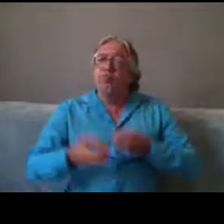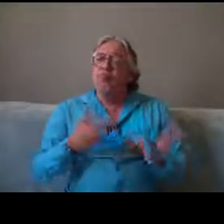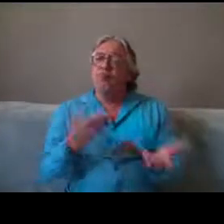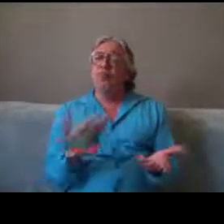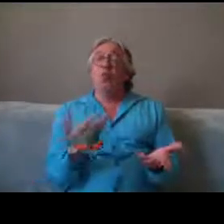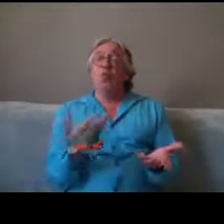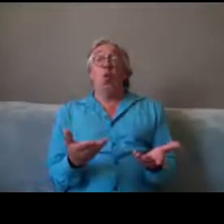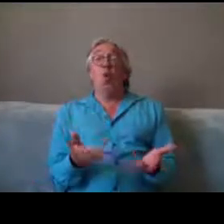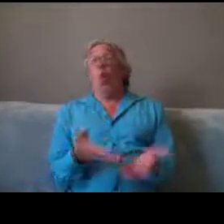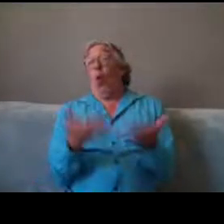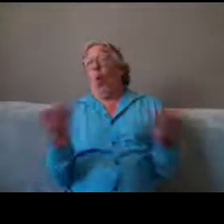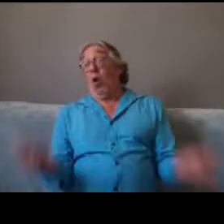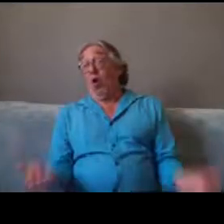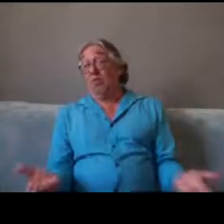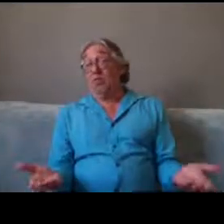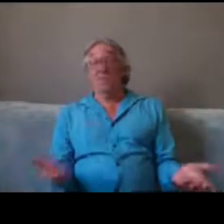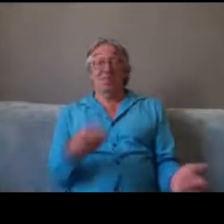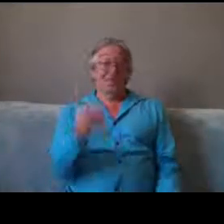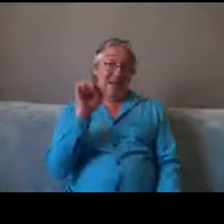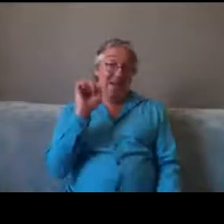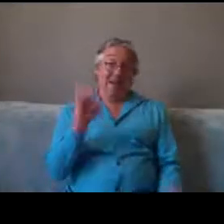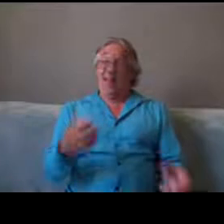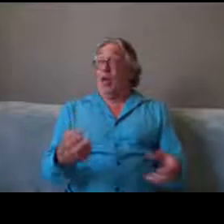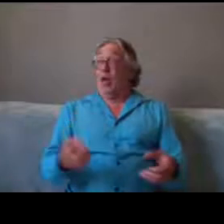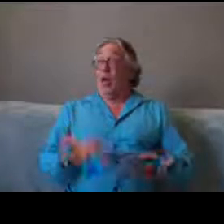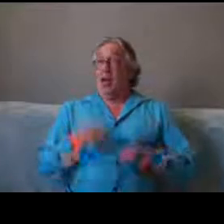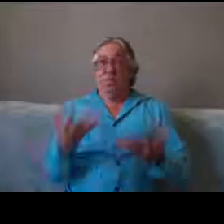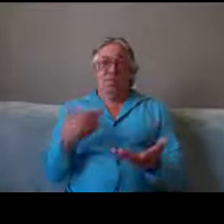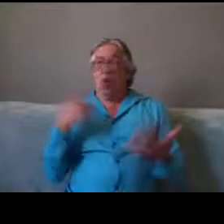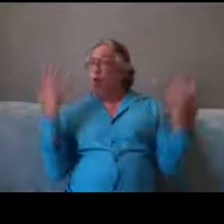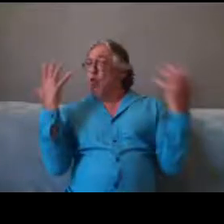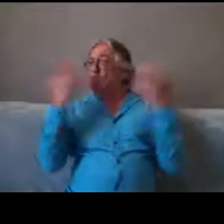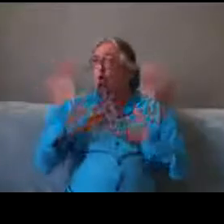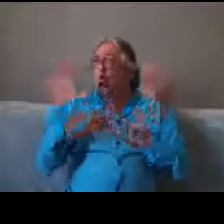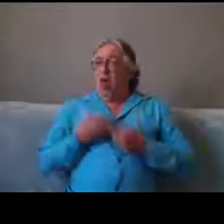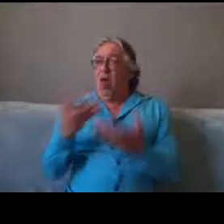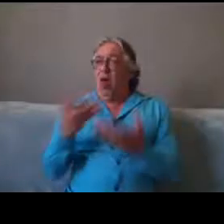Today we'll have the opportunity first of all to hear